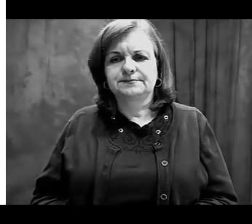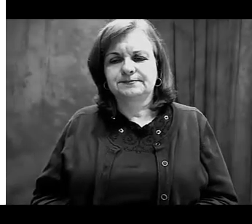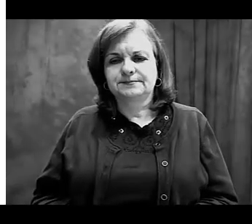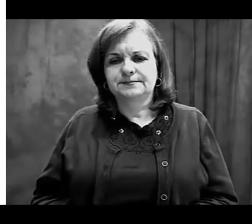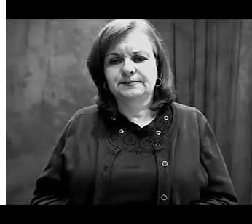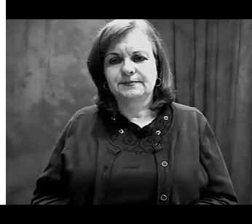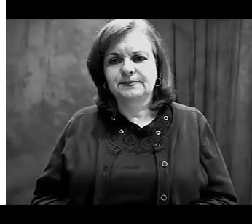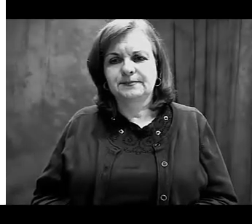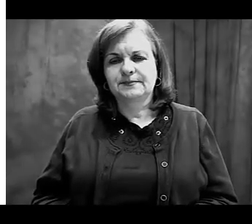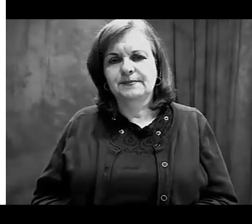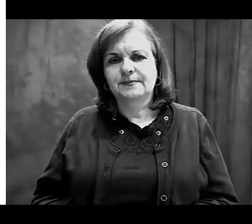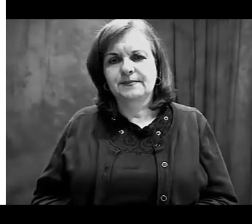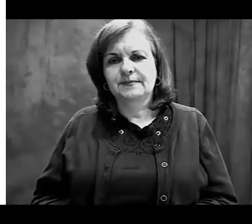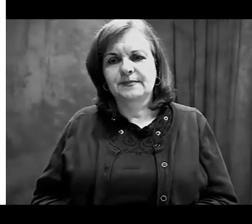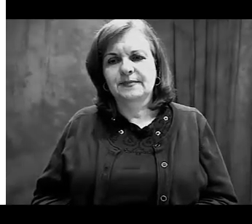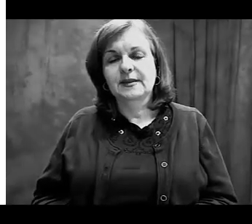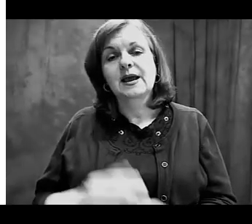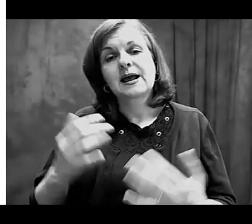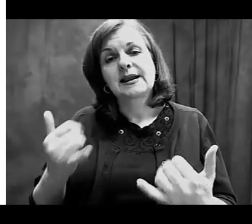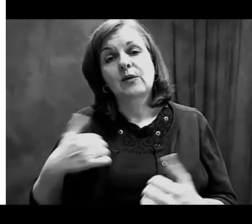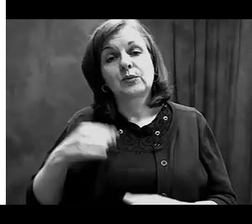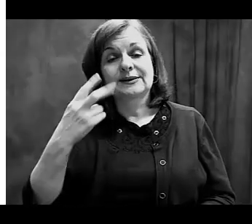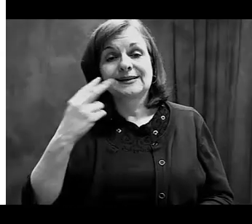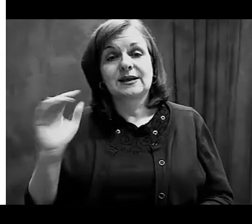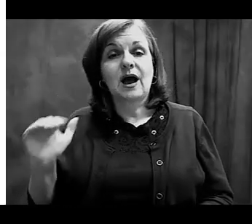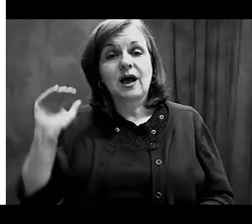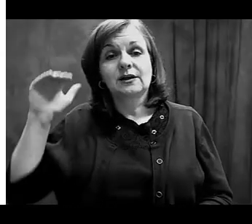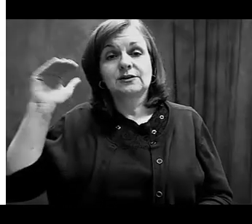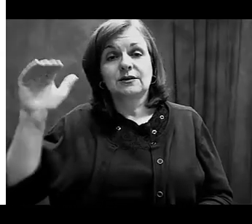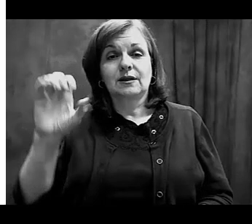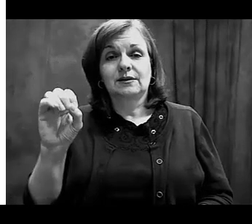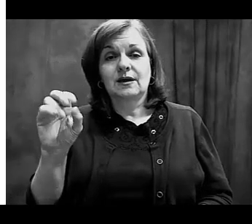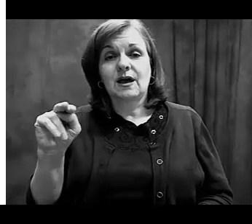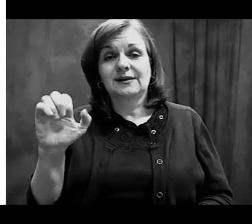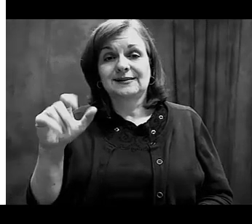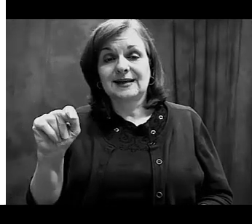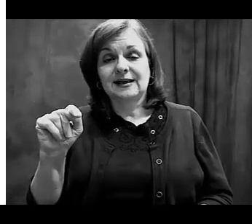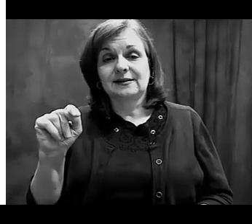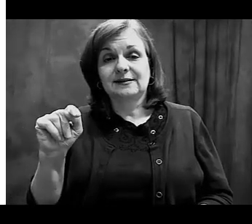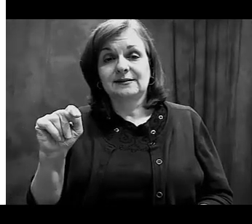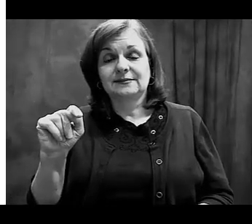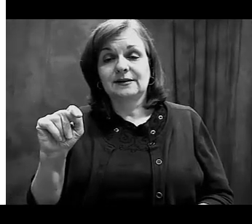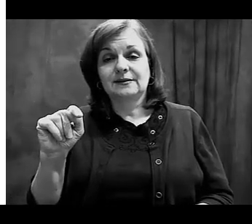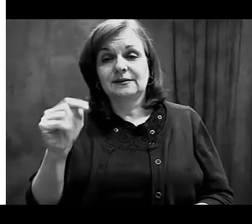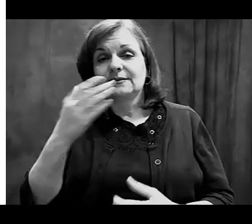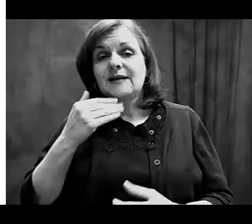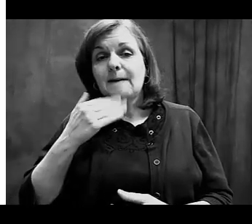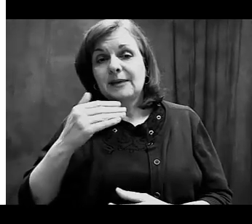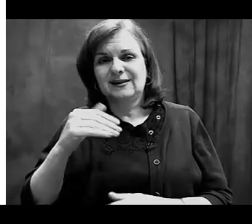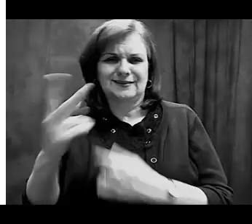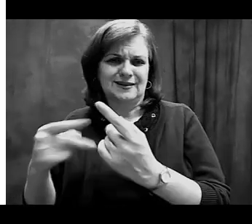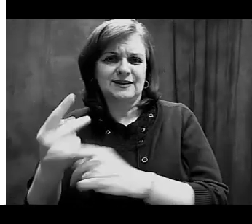the bigger concern is now we're seeing adult onset diabetes in children